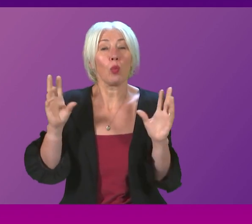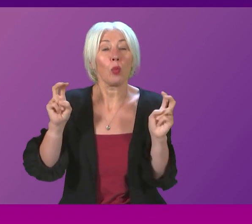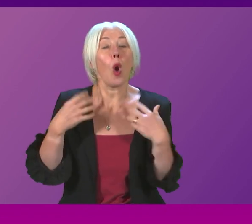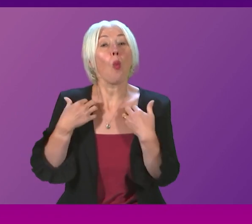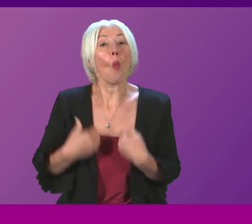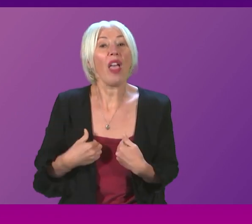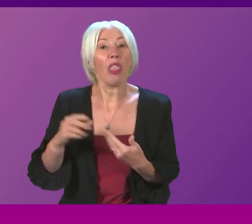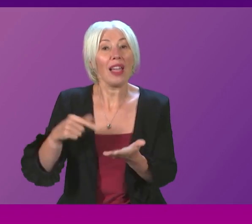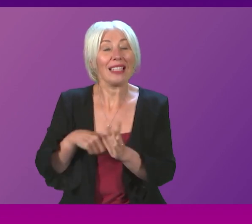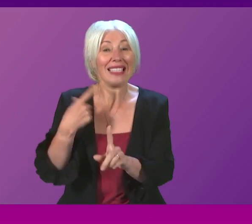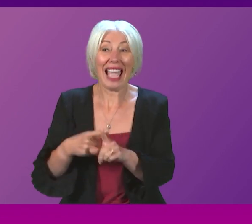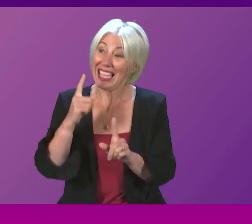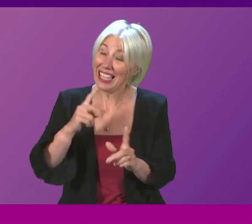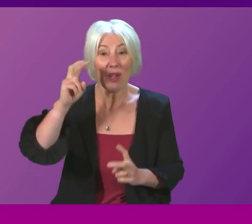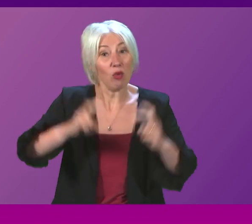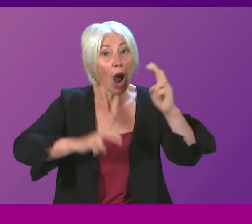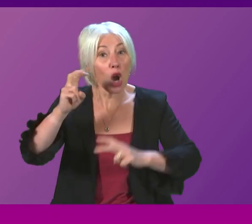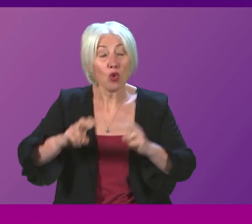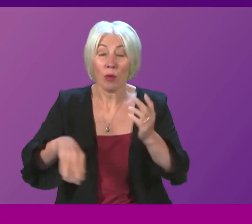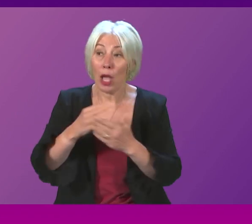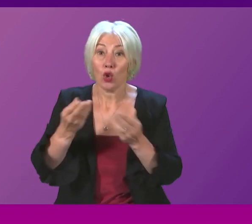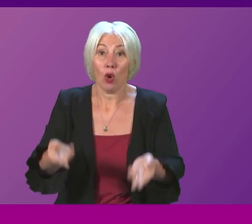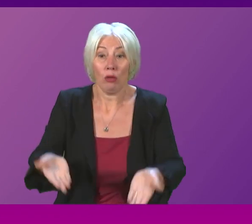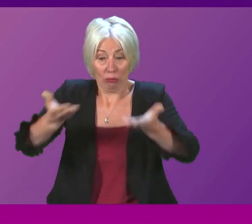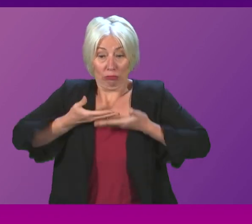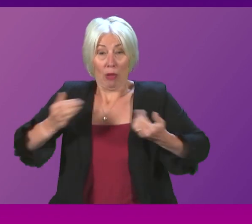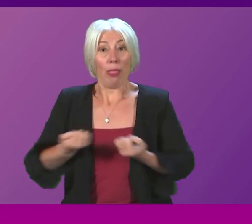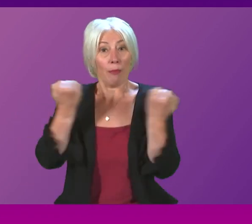needs to argue for the powers to lie in this Parliament to do exactly that.